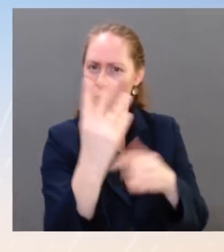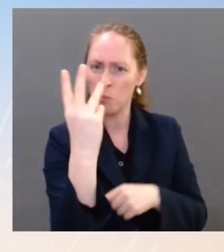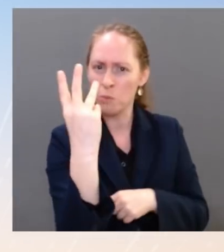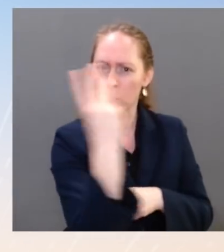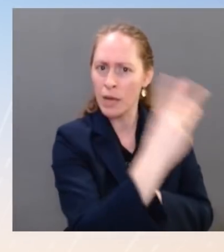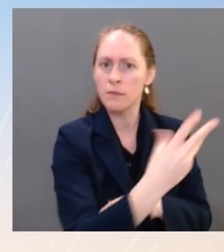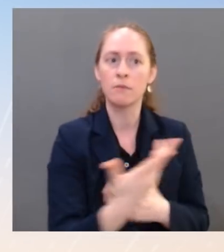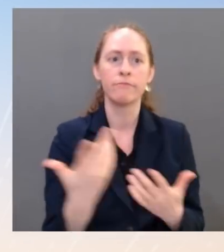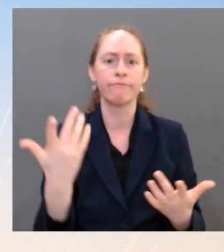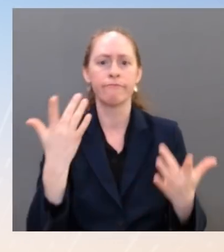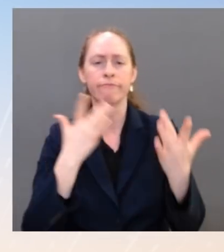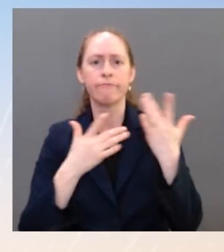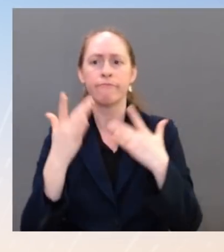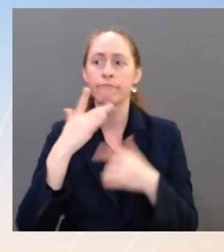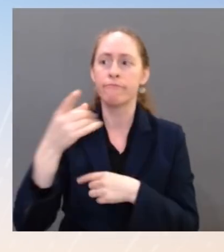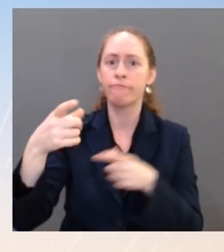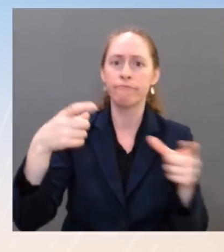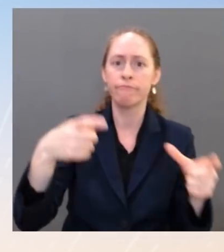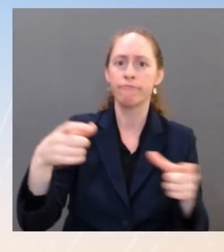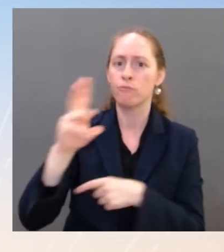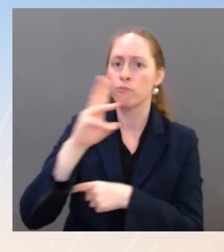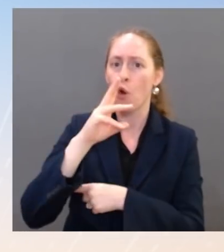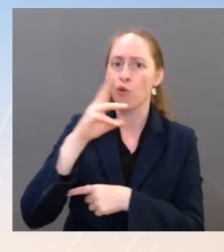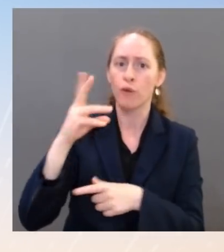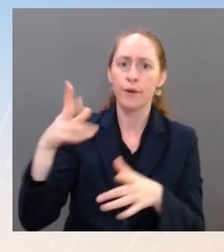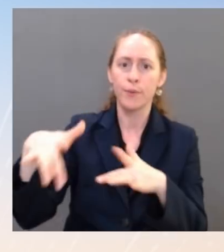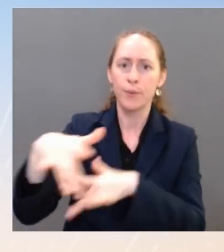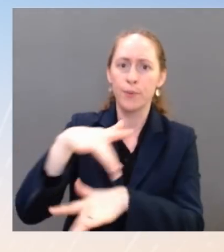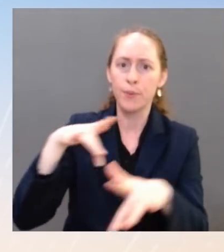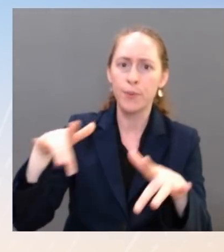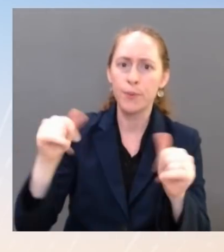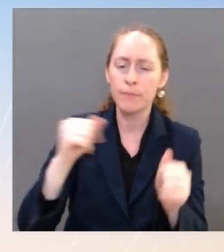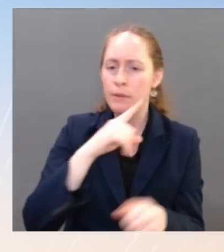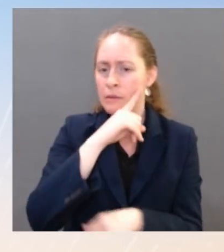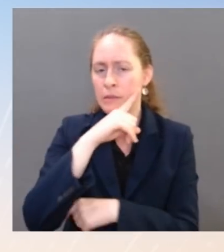continues to battle devastating wildfires, families are fleeing their homes.